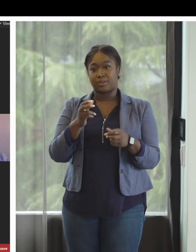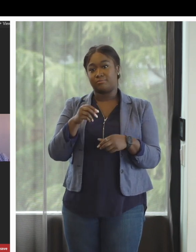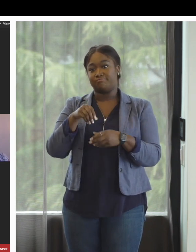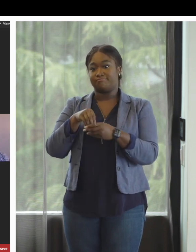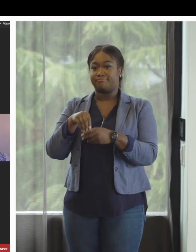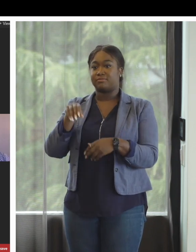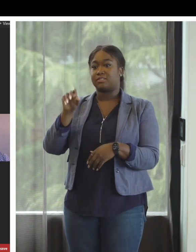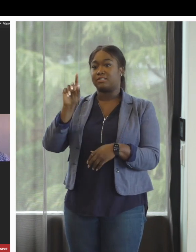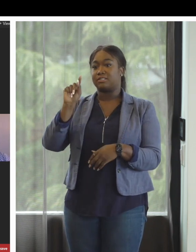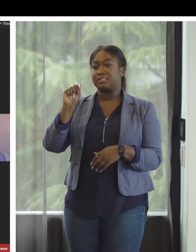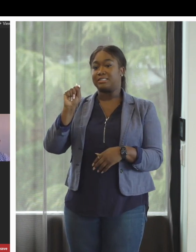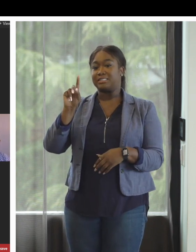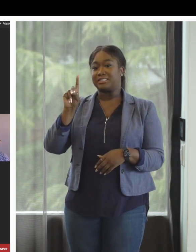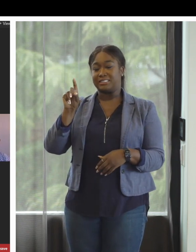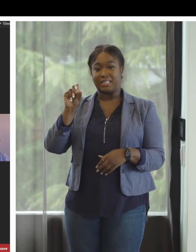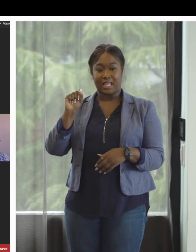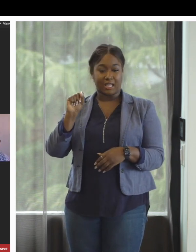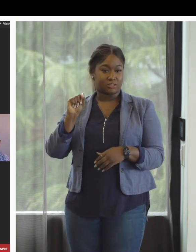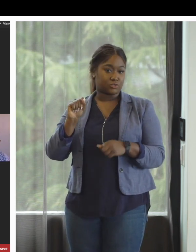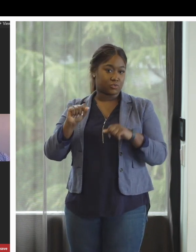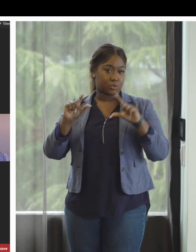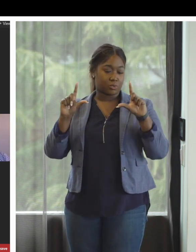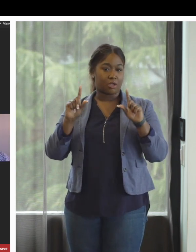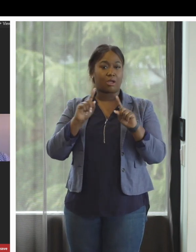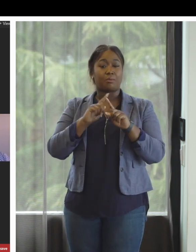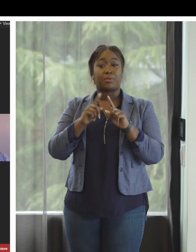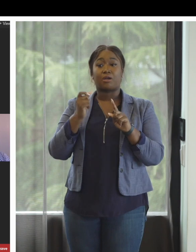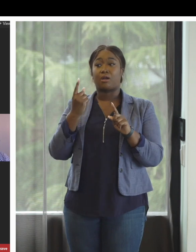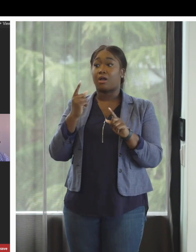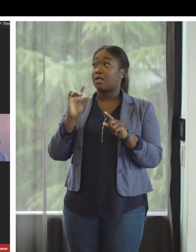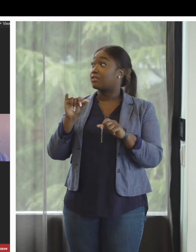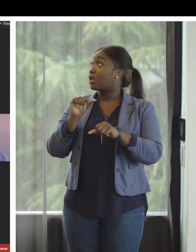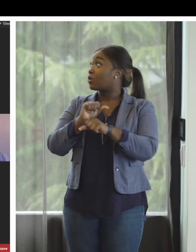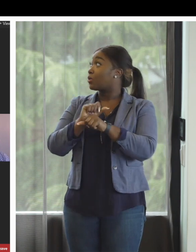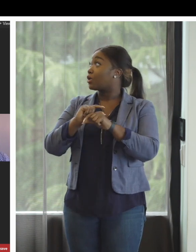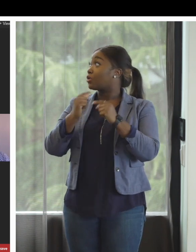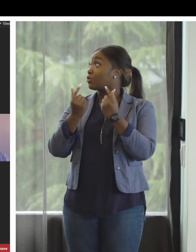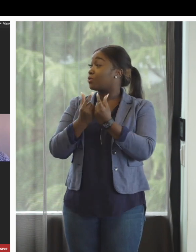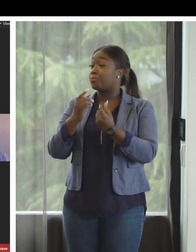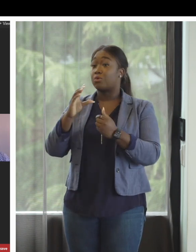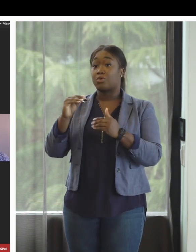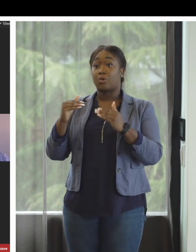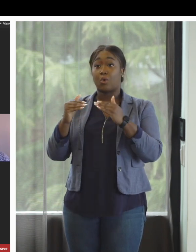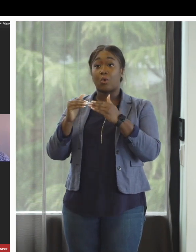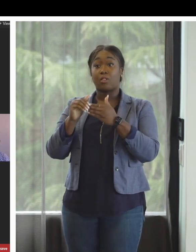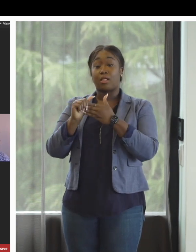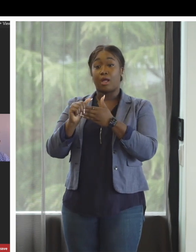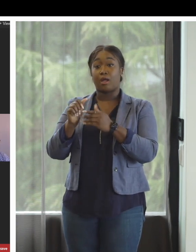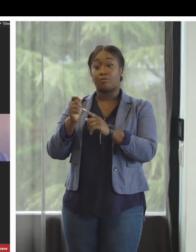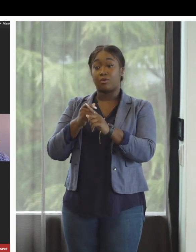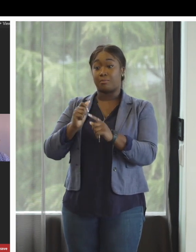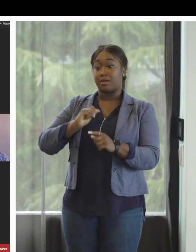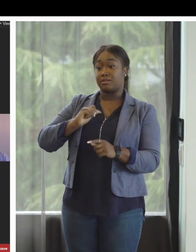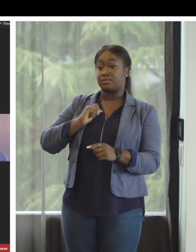. But the working group co-led by myself and from A A R P. We